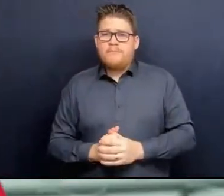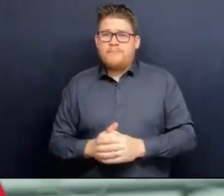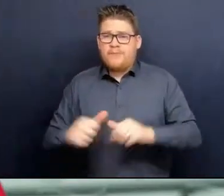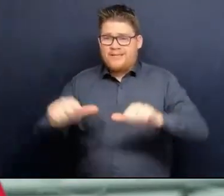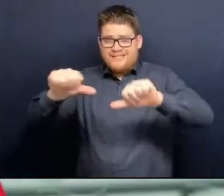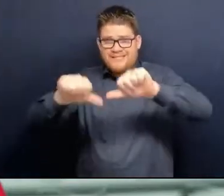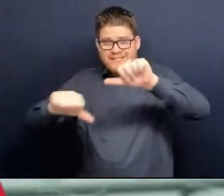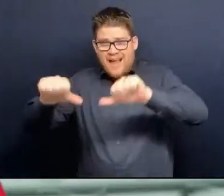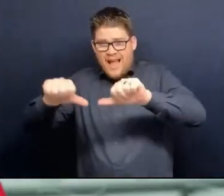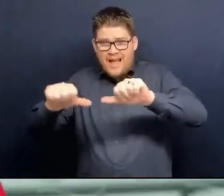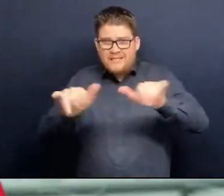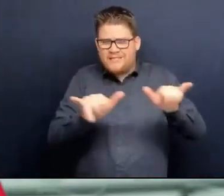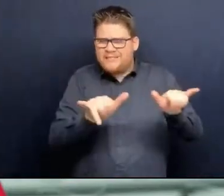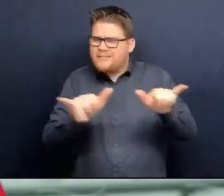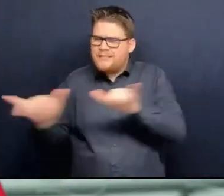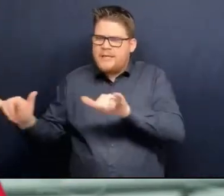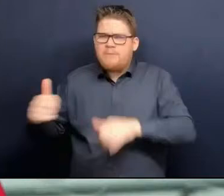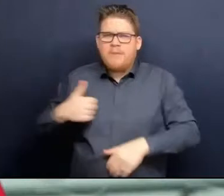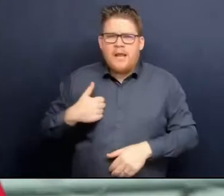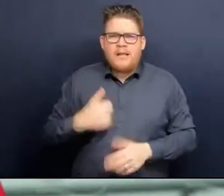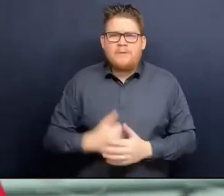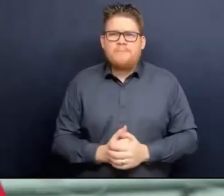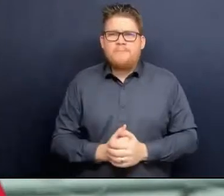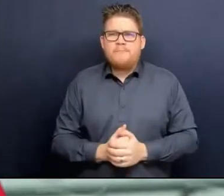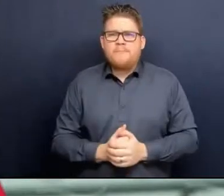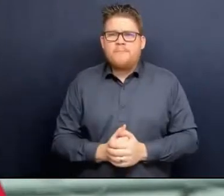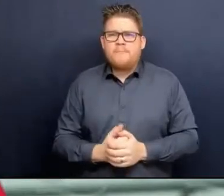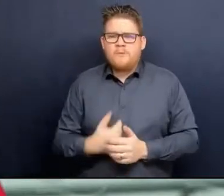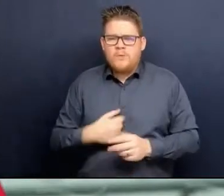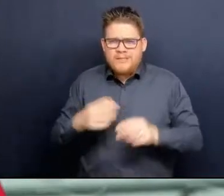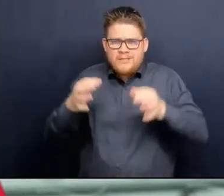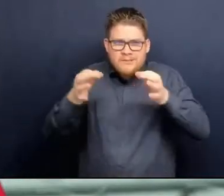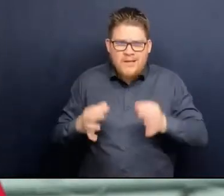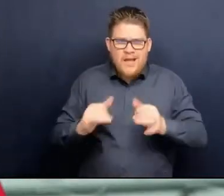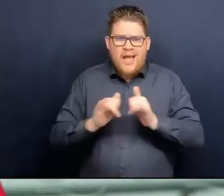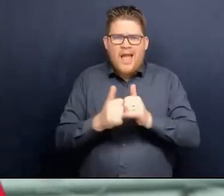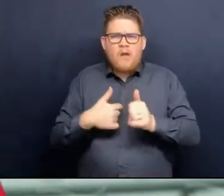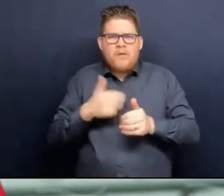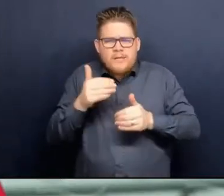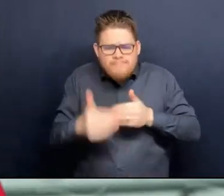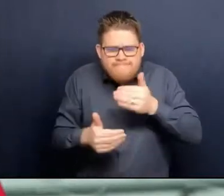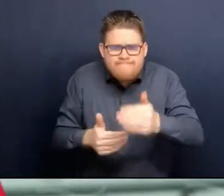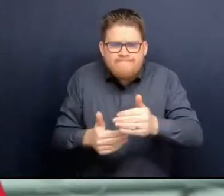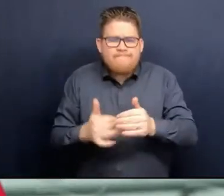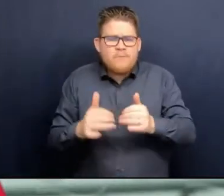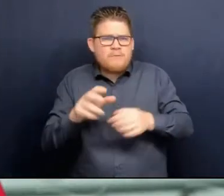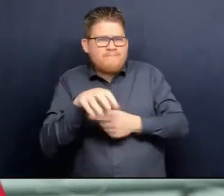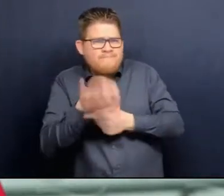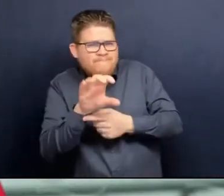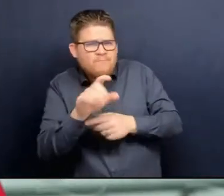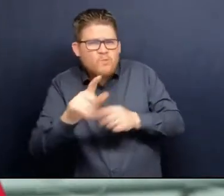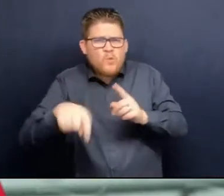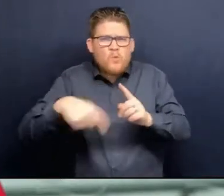It's how it's been implemented and where we've been using things what restrictions are in place when and where. That